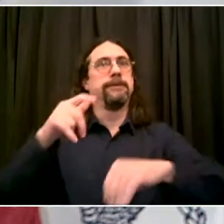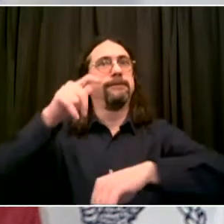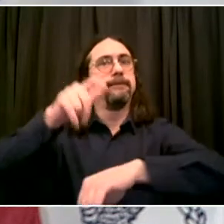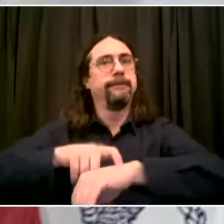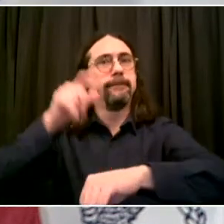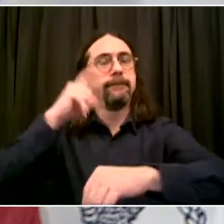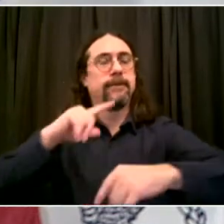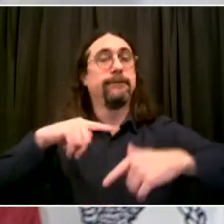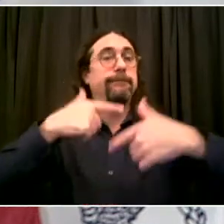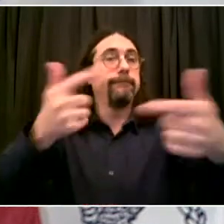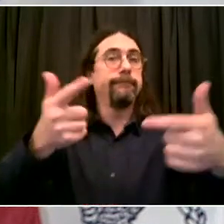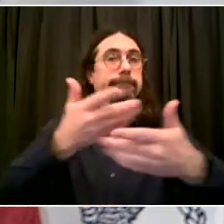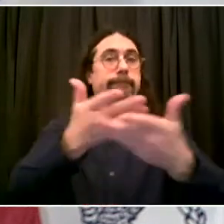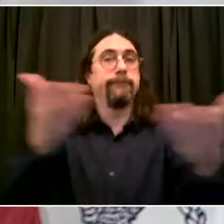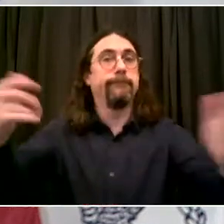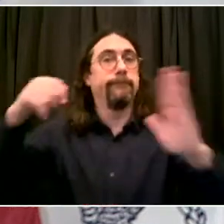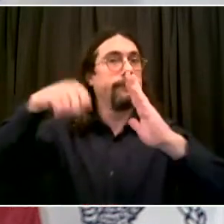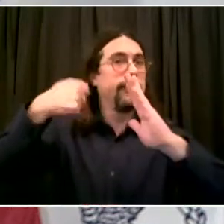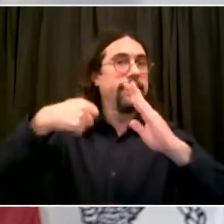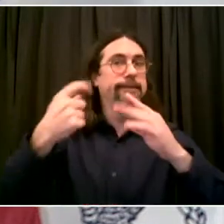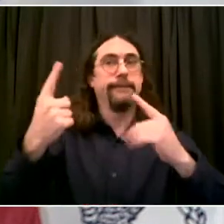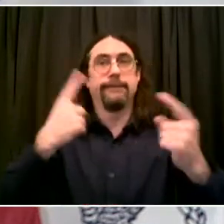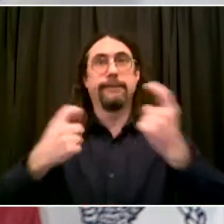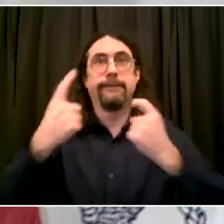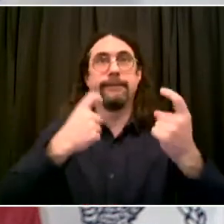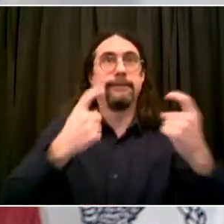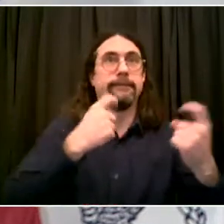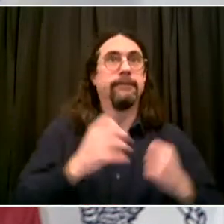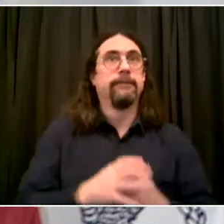LEPAAE SLELEMT E KNOW THE NAME AND OUTLET OF CEACEAOH JURURANLIL WE WILL NOW